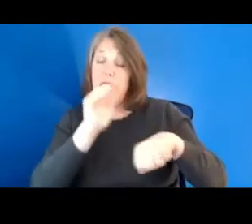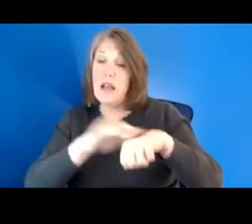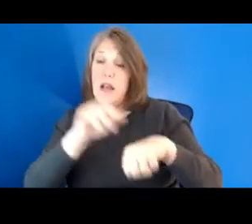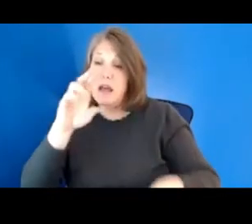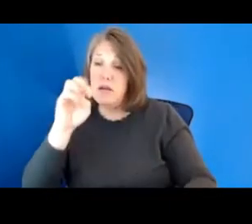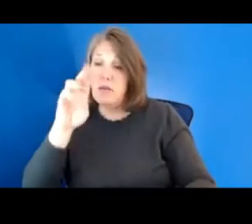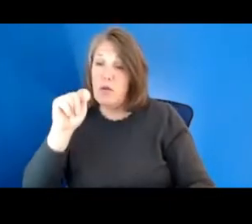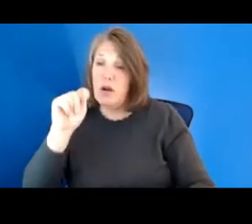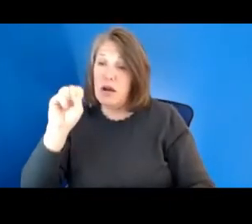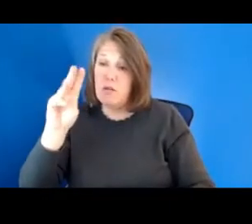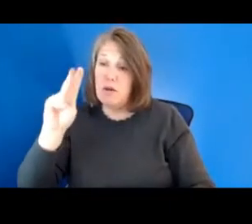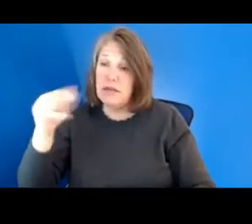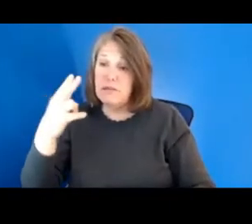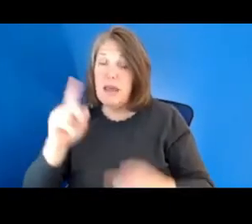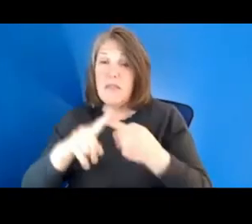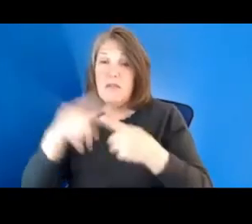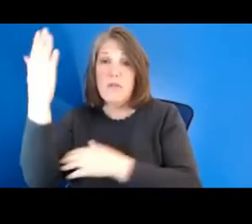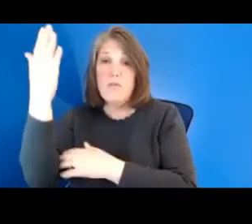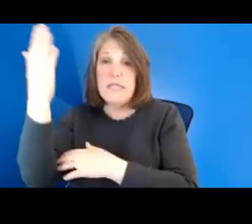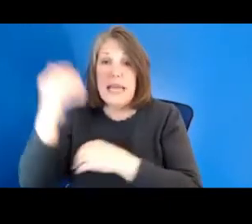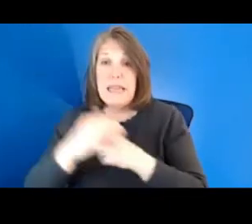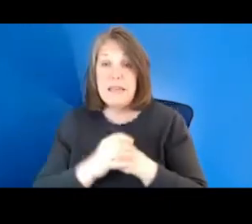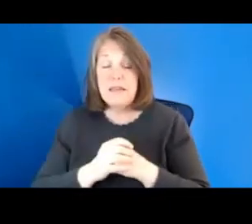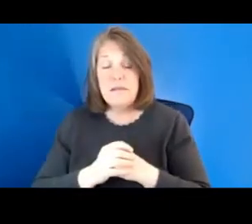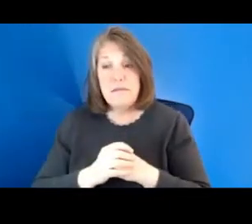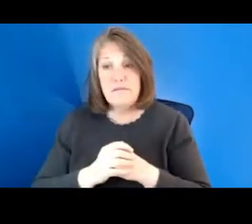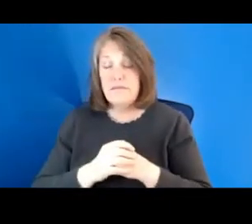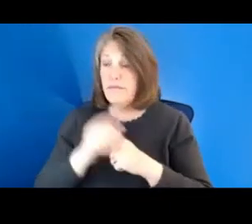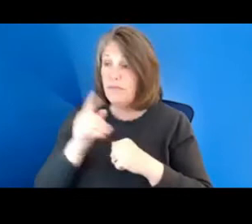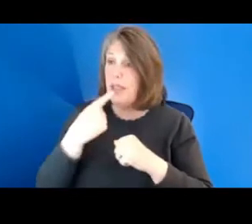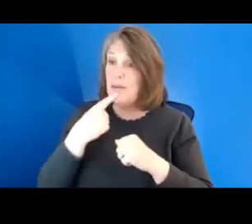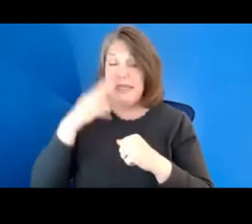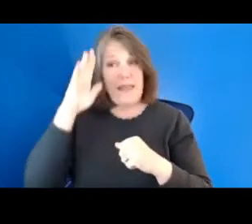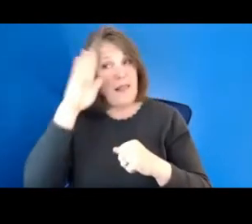present, he would just go and say hello just like Rick did